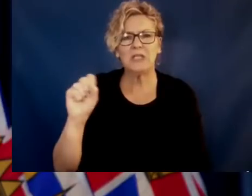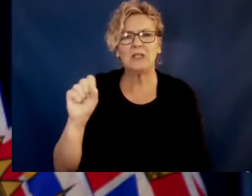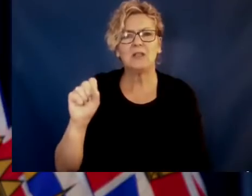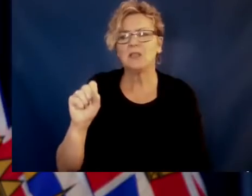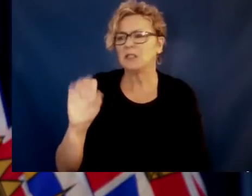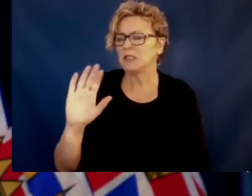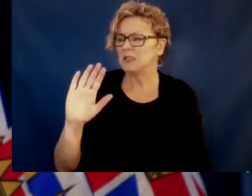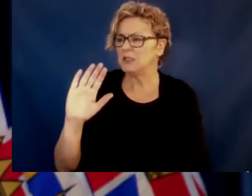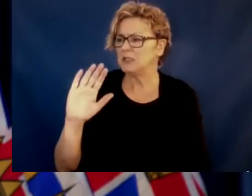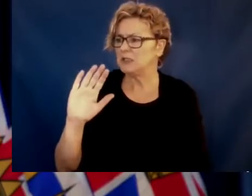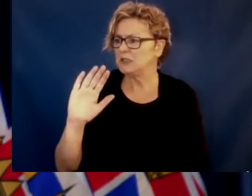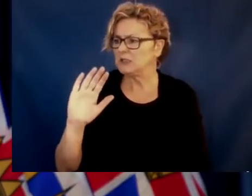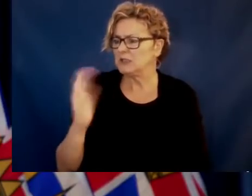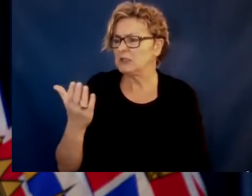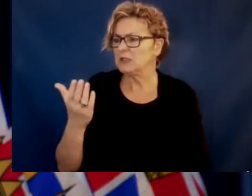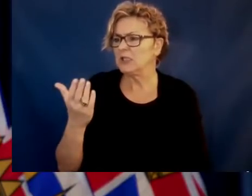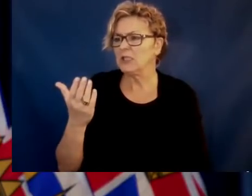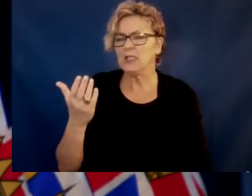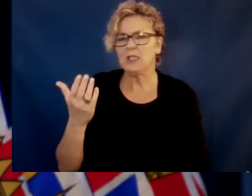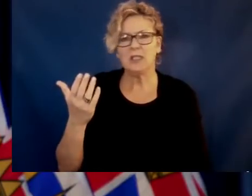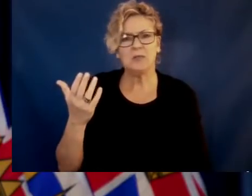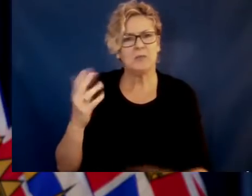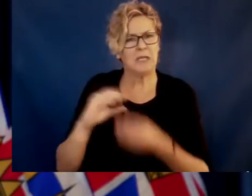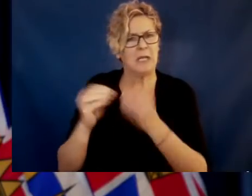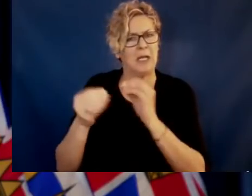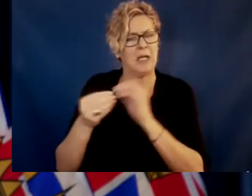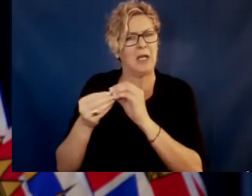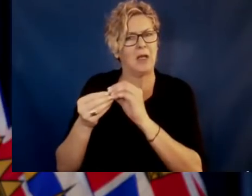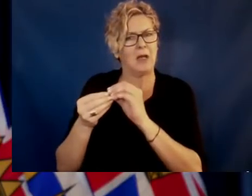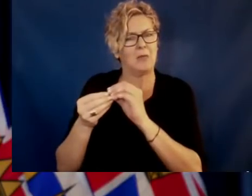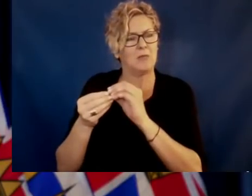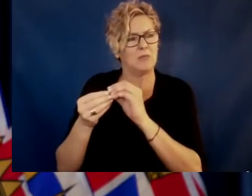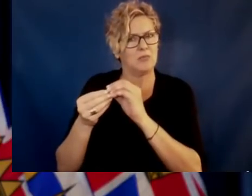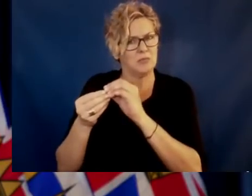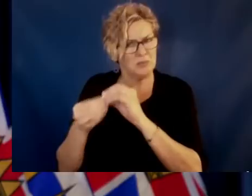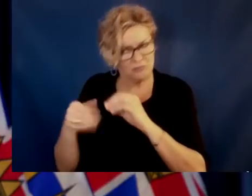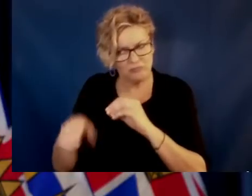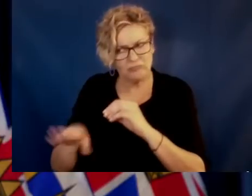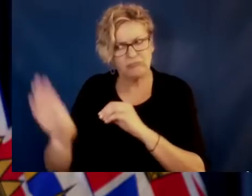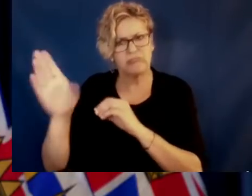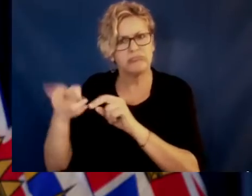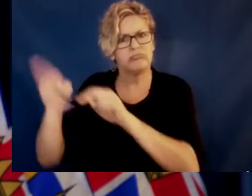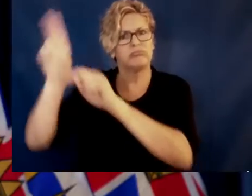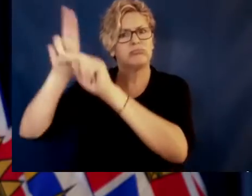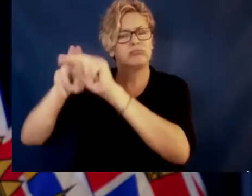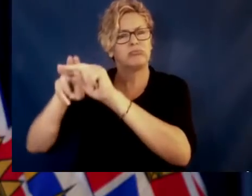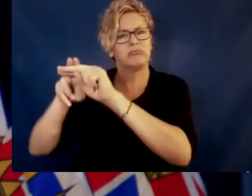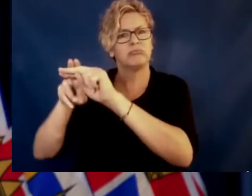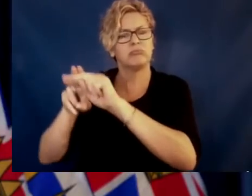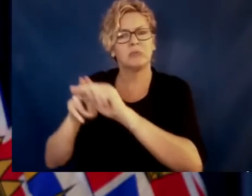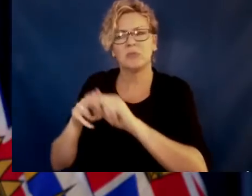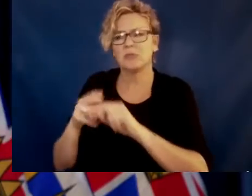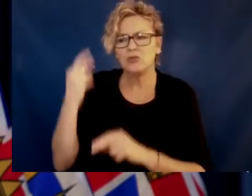family gatherings that aren't happening elsewhere and leading to a surge in numbers there? DR BONNIE